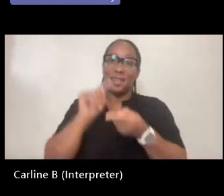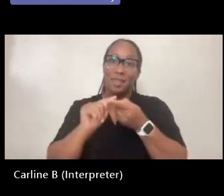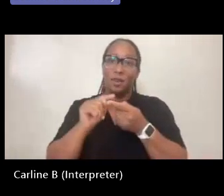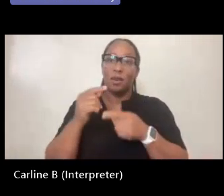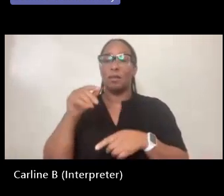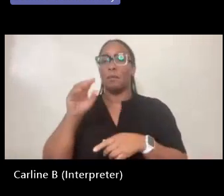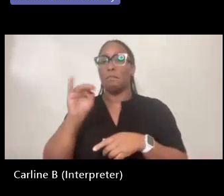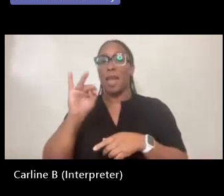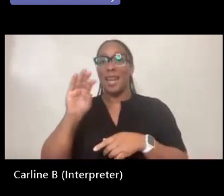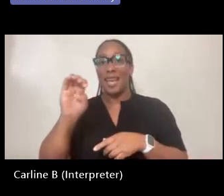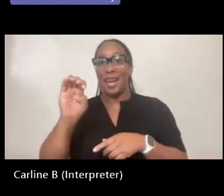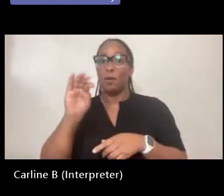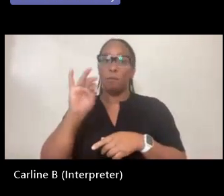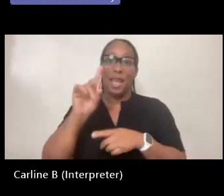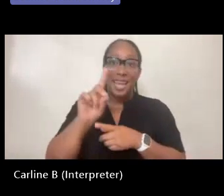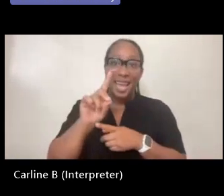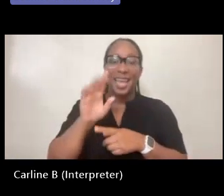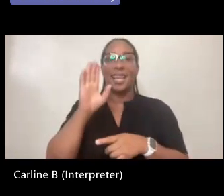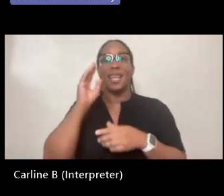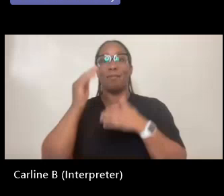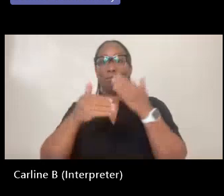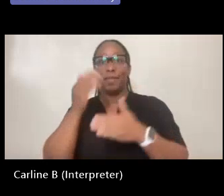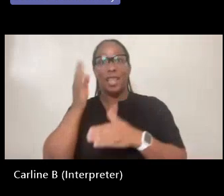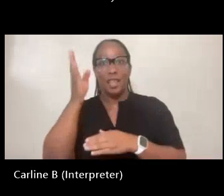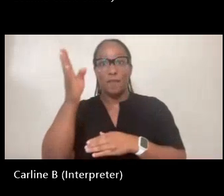Forward, they are going to need your help figuring